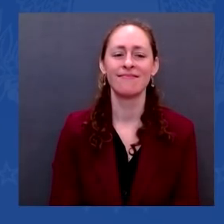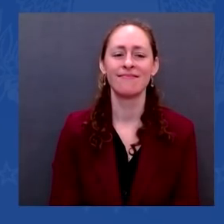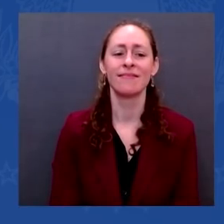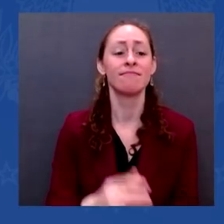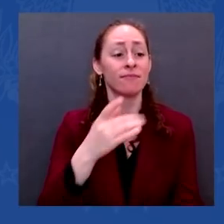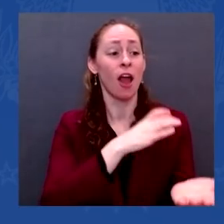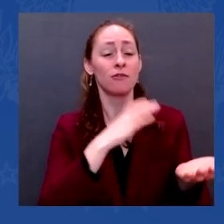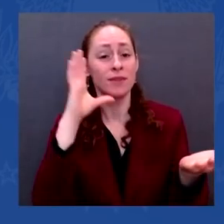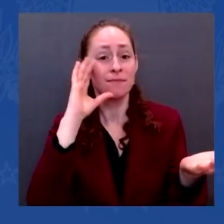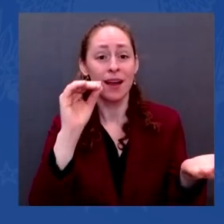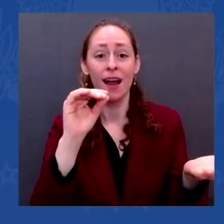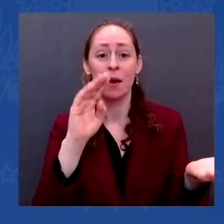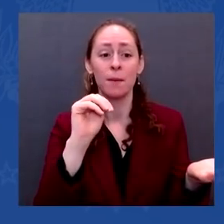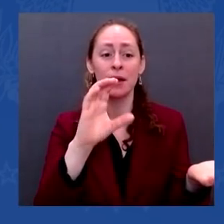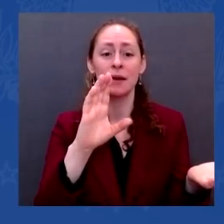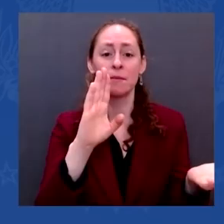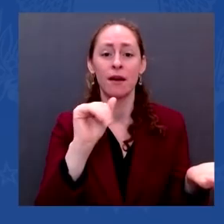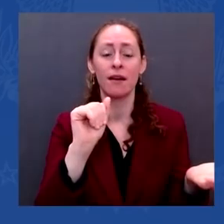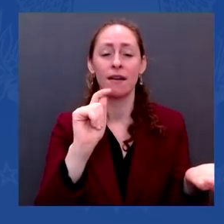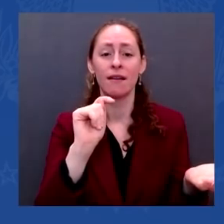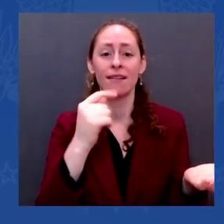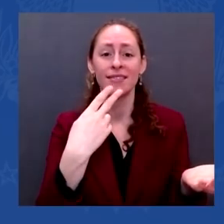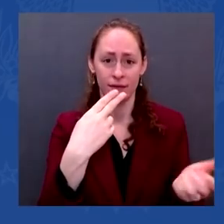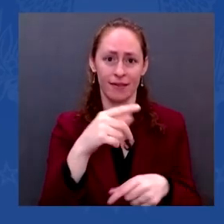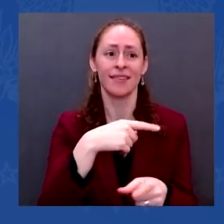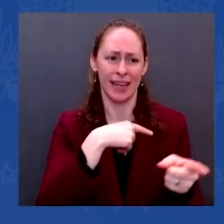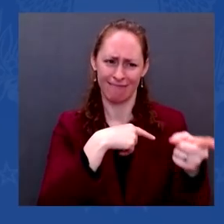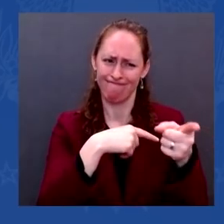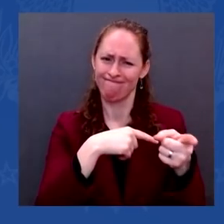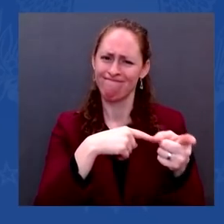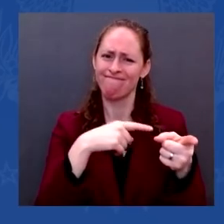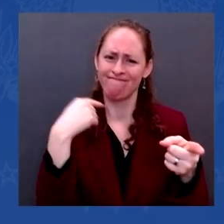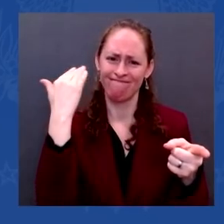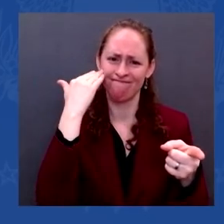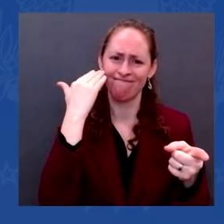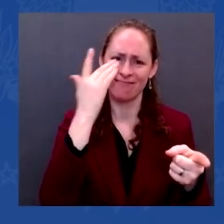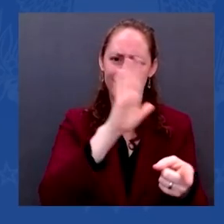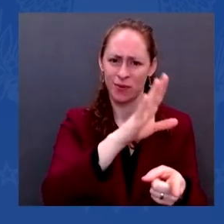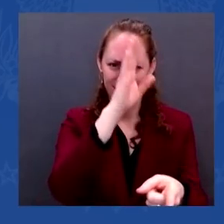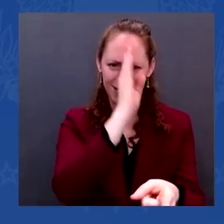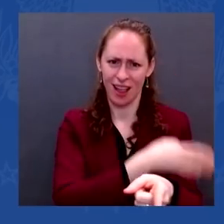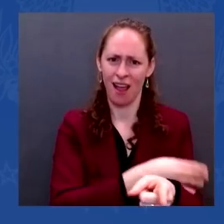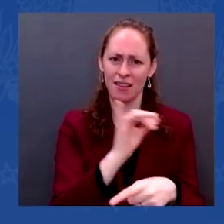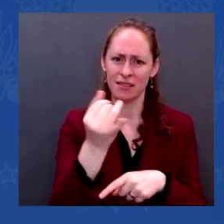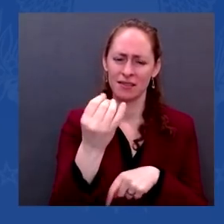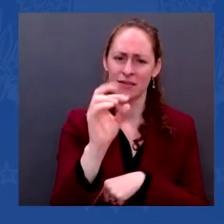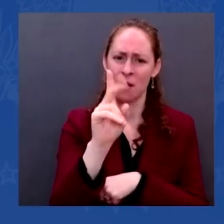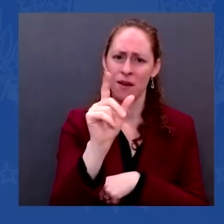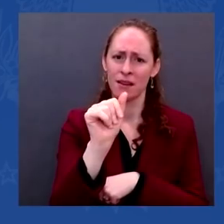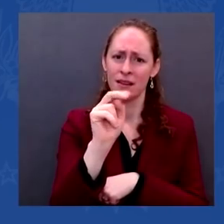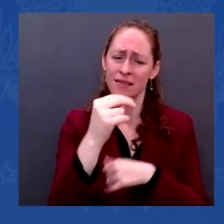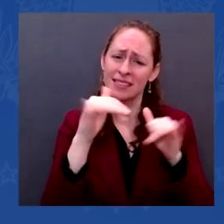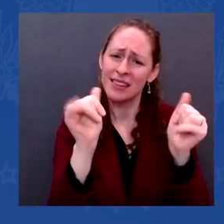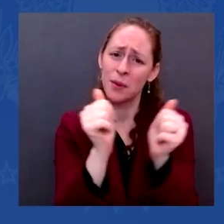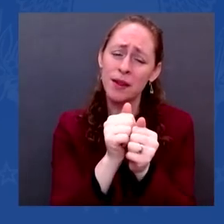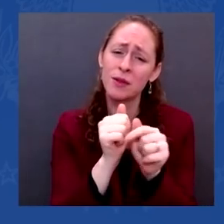It becomes a piece of you. You know, how many times did you all been through this, about to make a decision and say, "What would Beau want?"